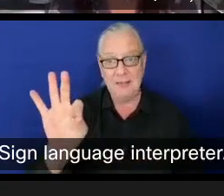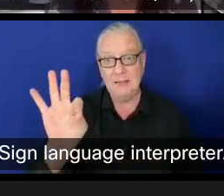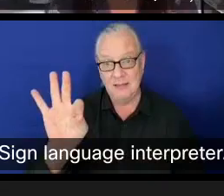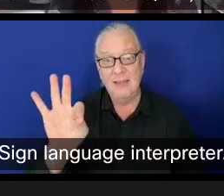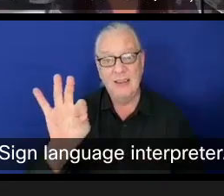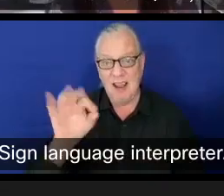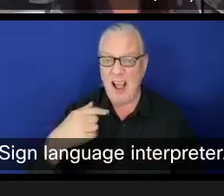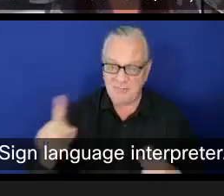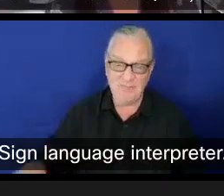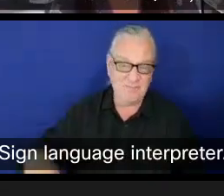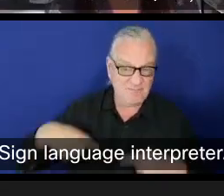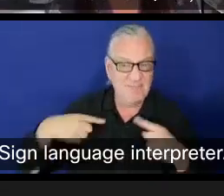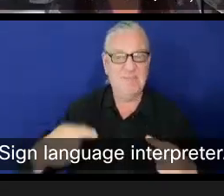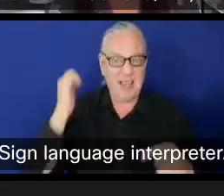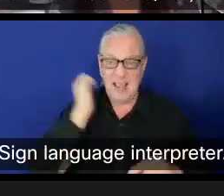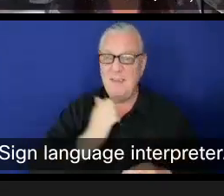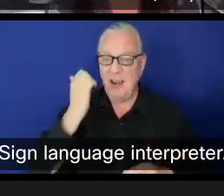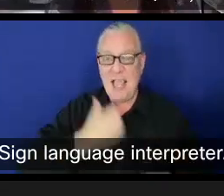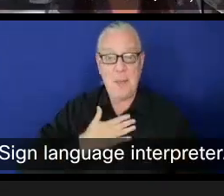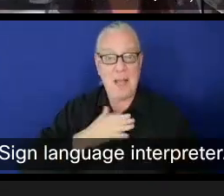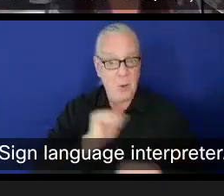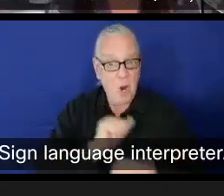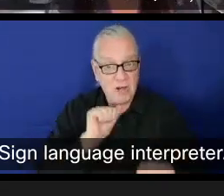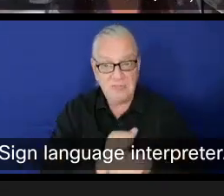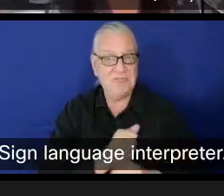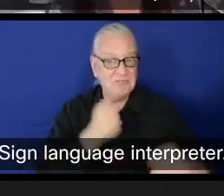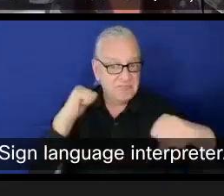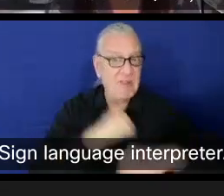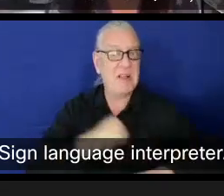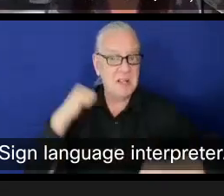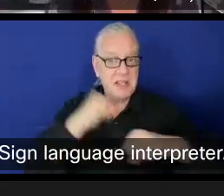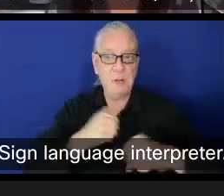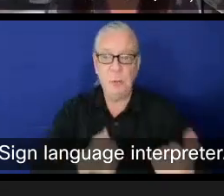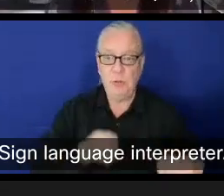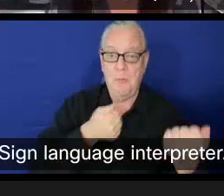friends every day who are people who are 50 and older living